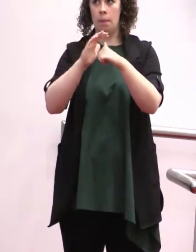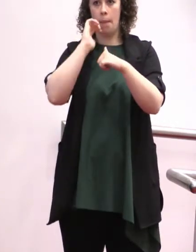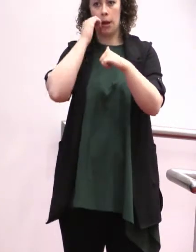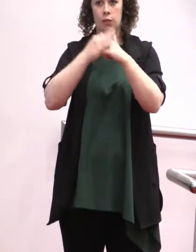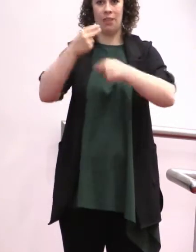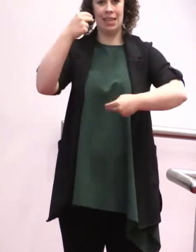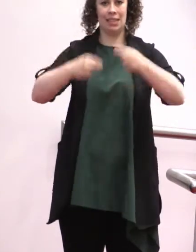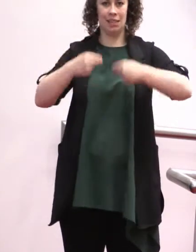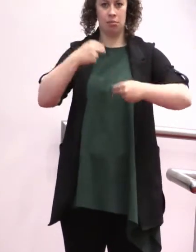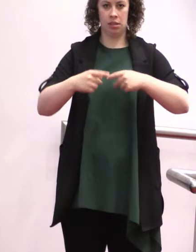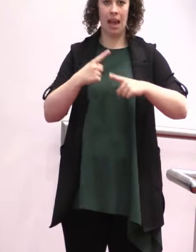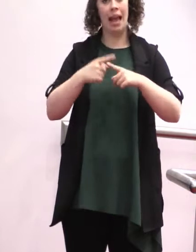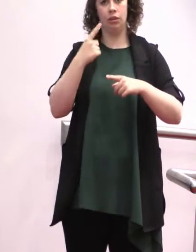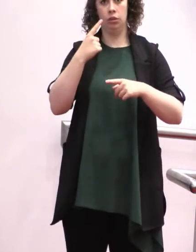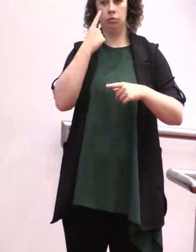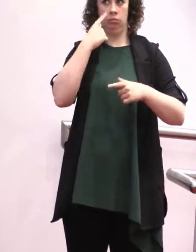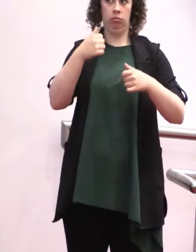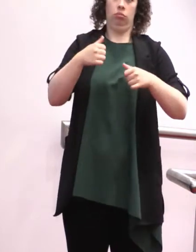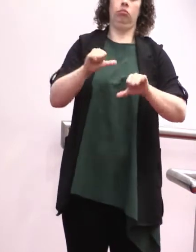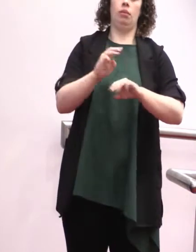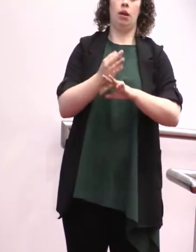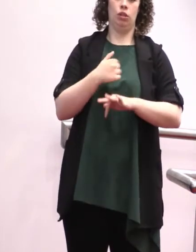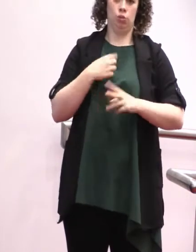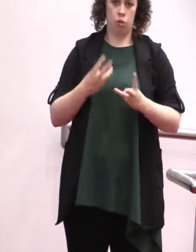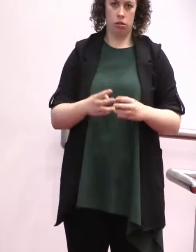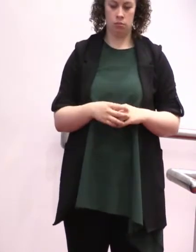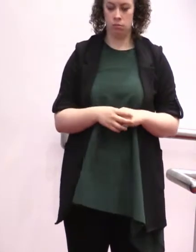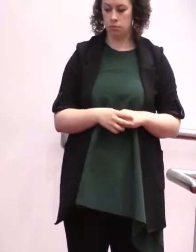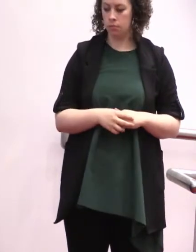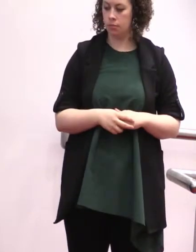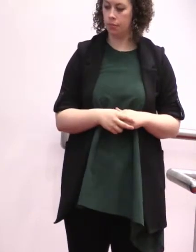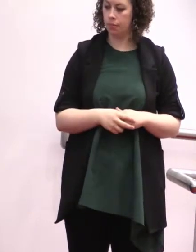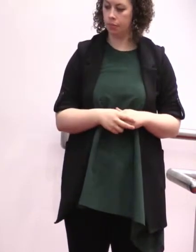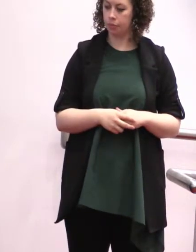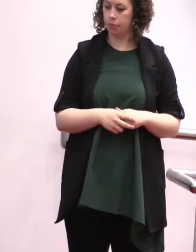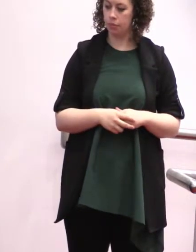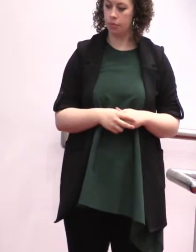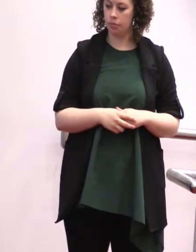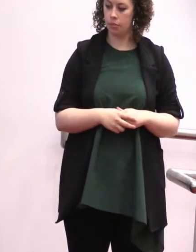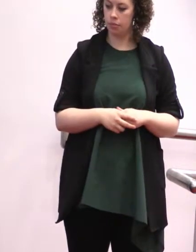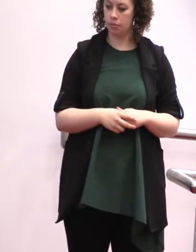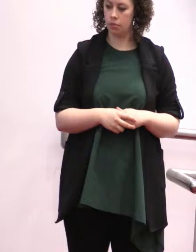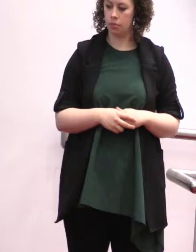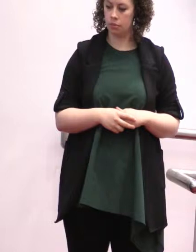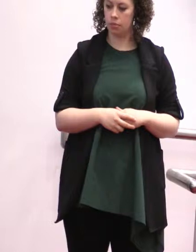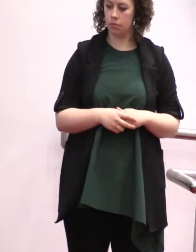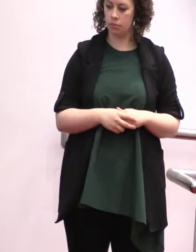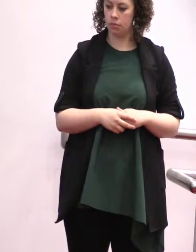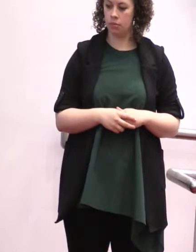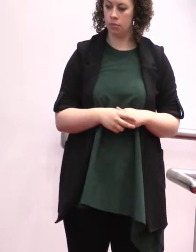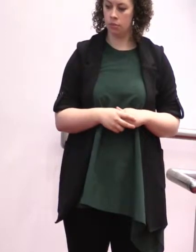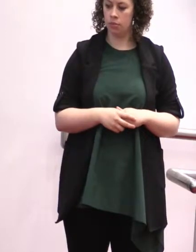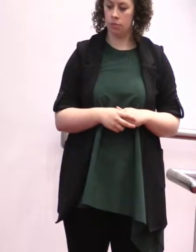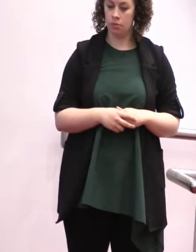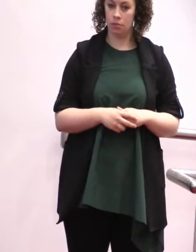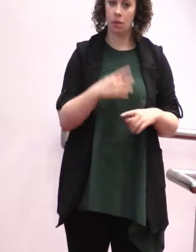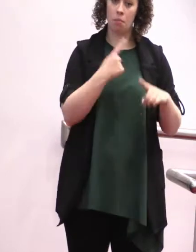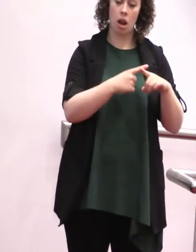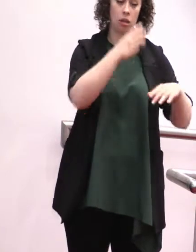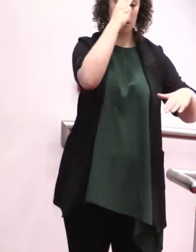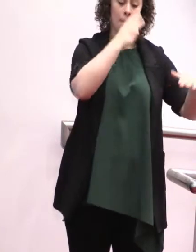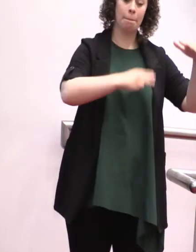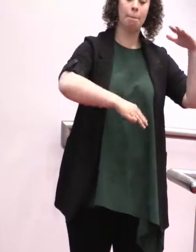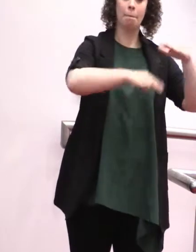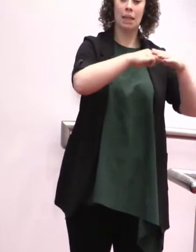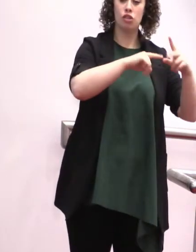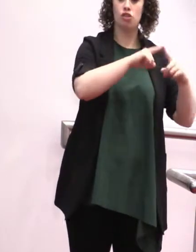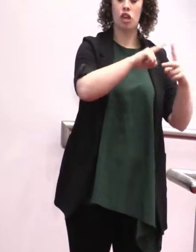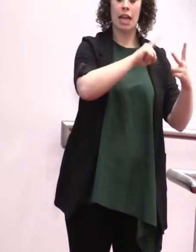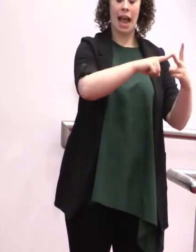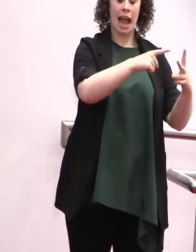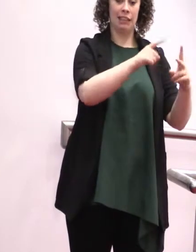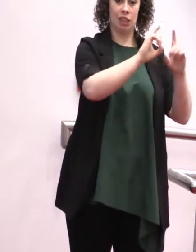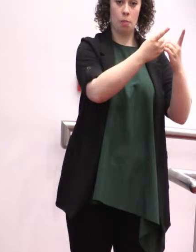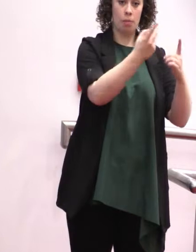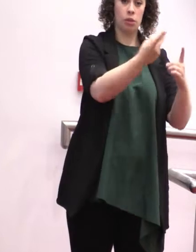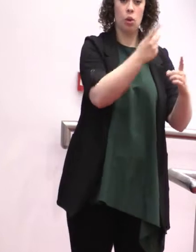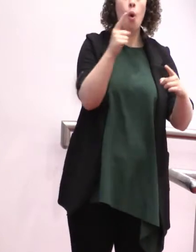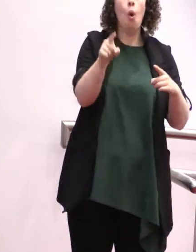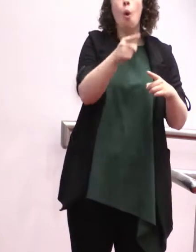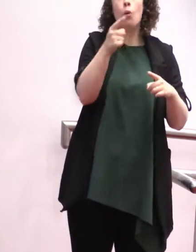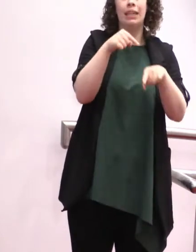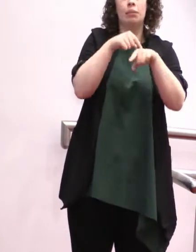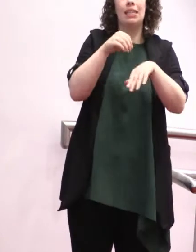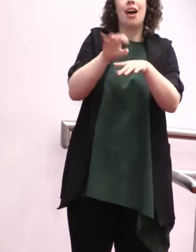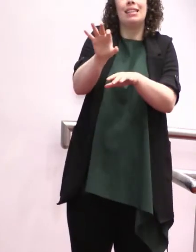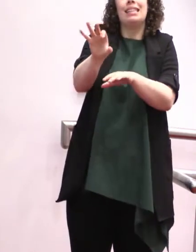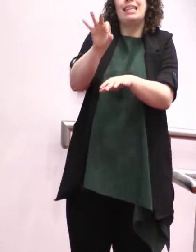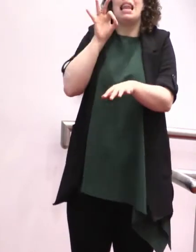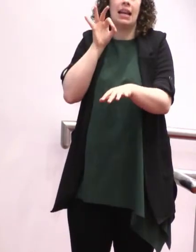Also that they had only relied on selective evidence and information.